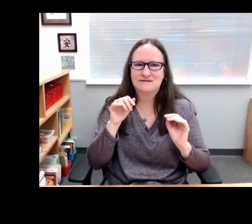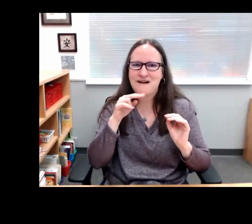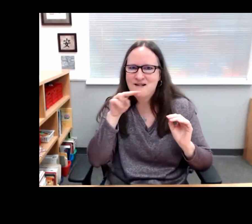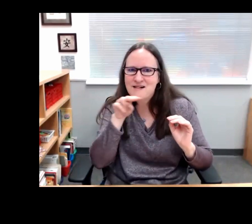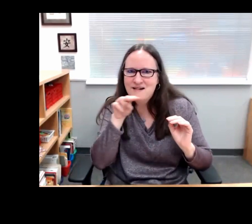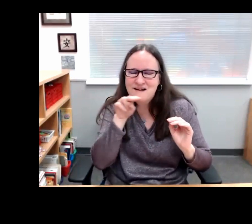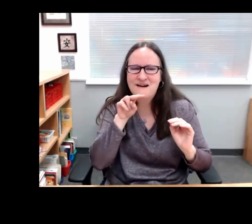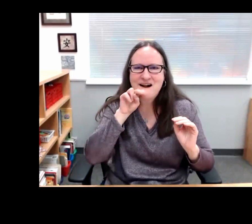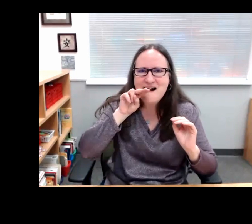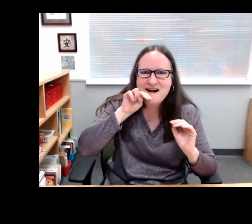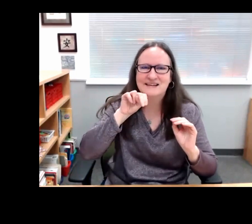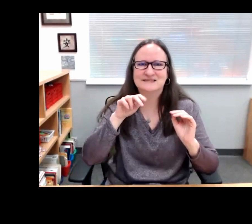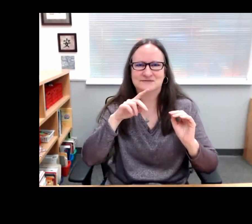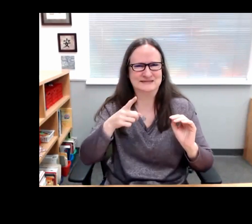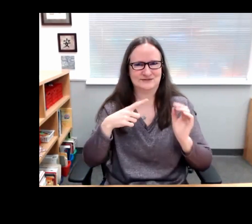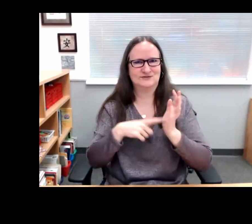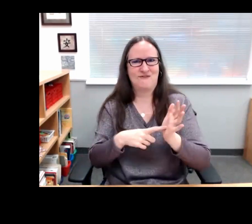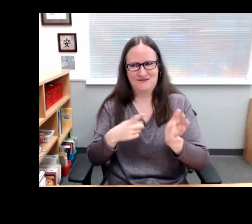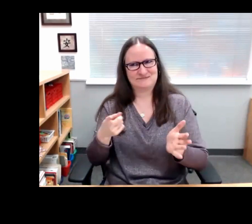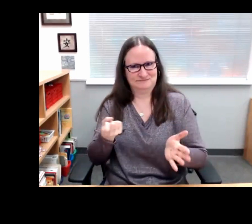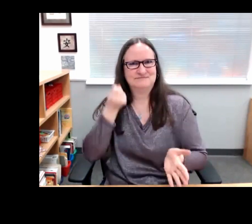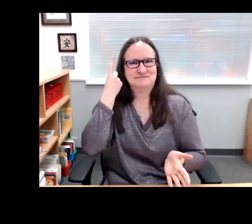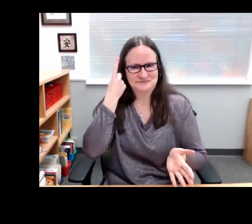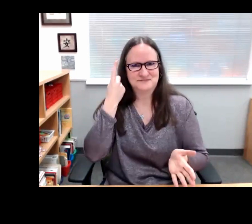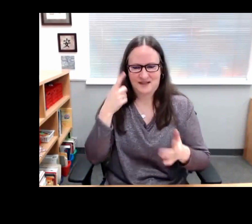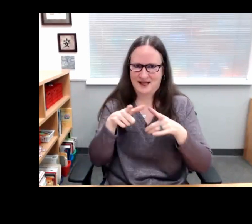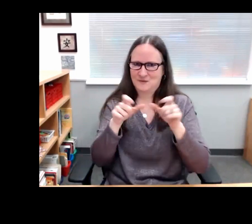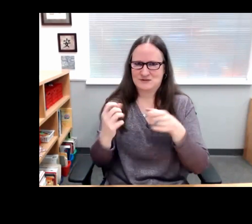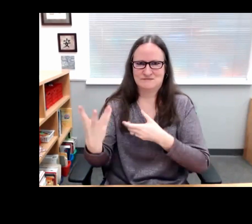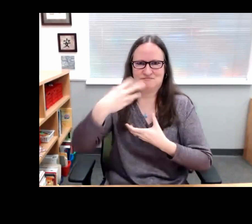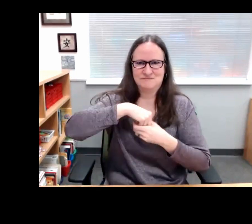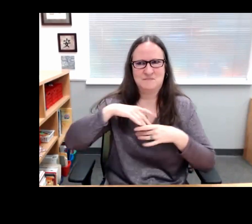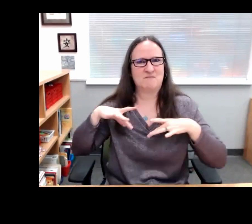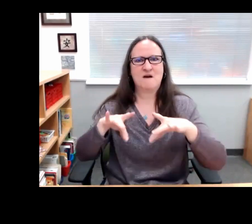and you could see the mouth movement that really connected to the story, which shows that they're